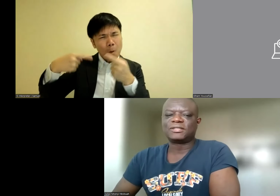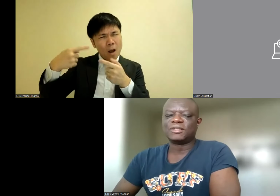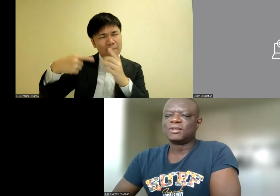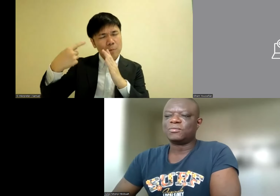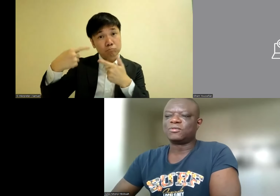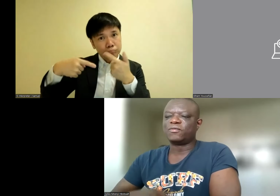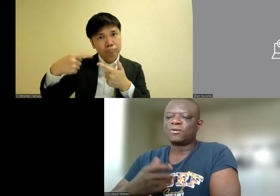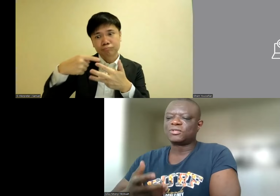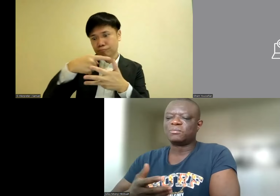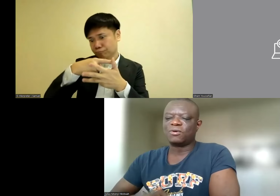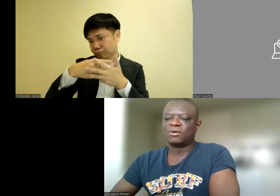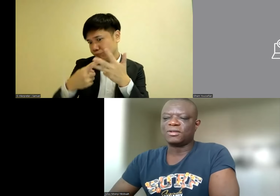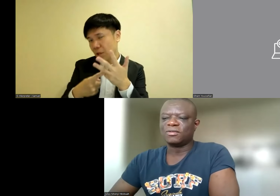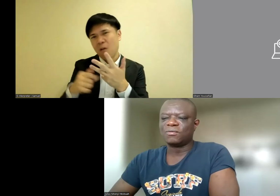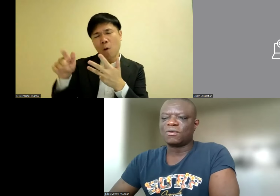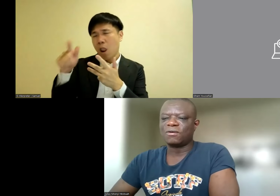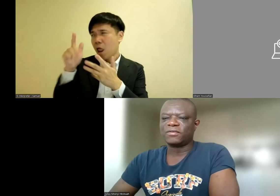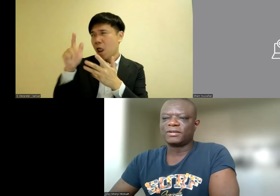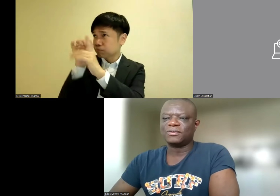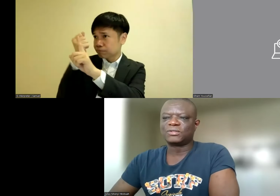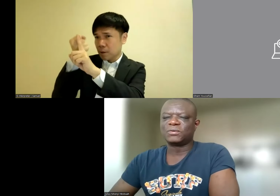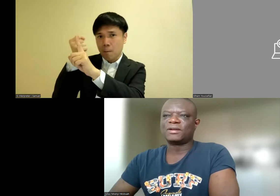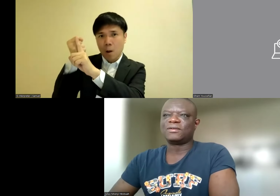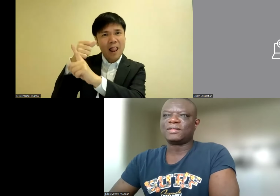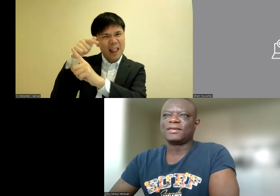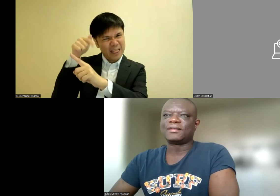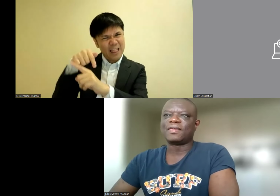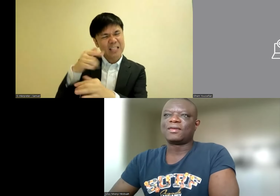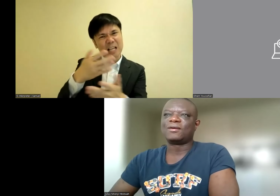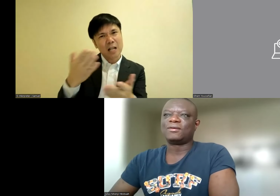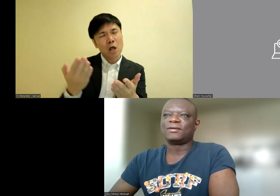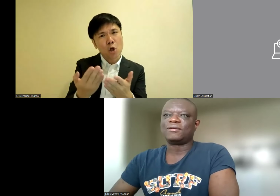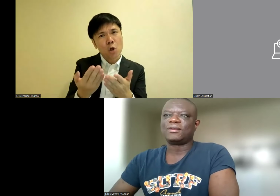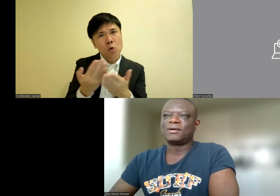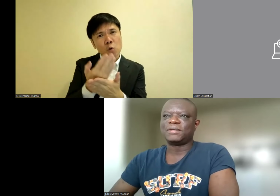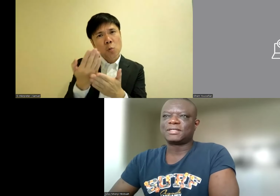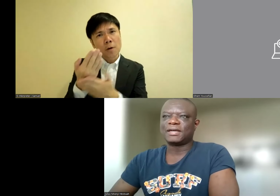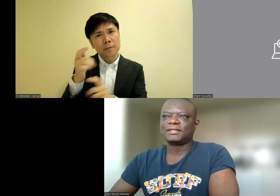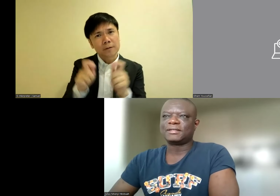to focus more on the new converts, those on our side.